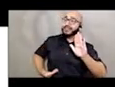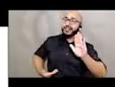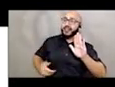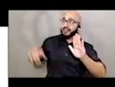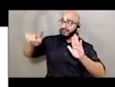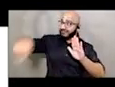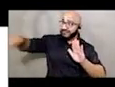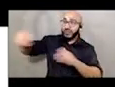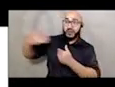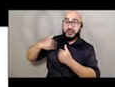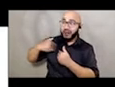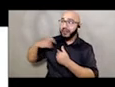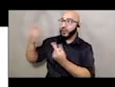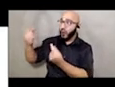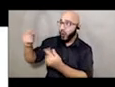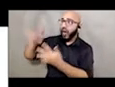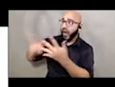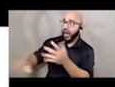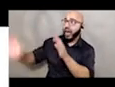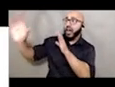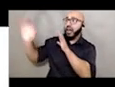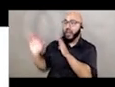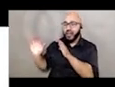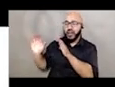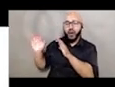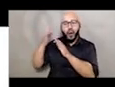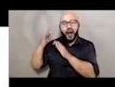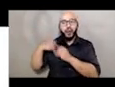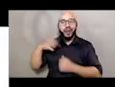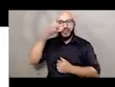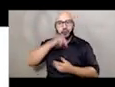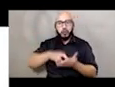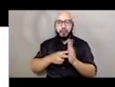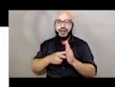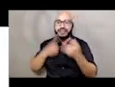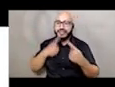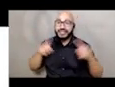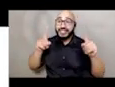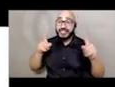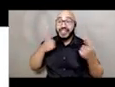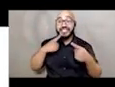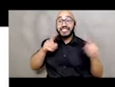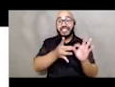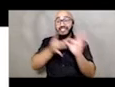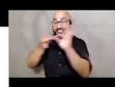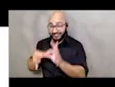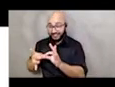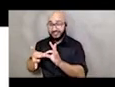that we try to get that promotion because that means success. And with success comes more...better wages.